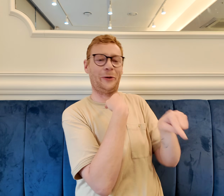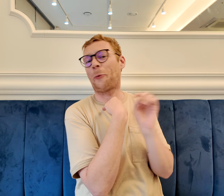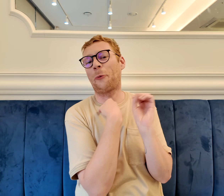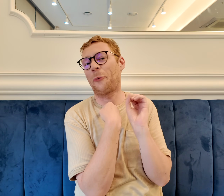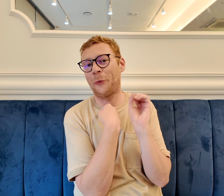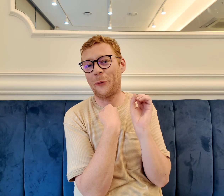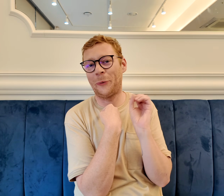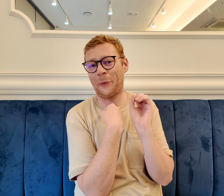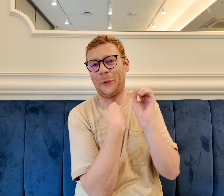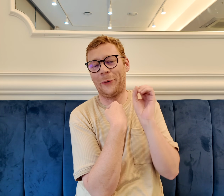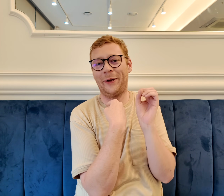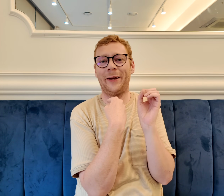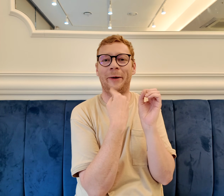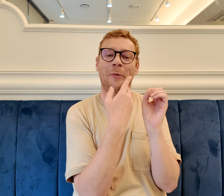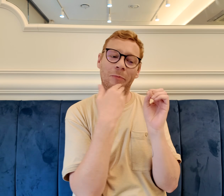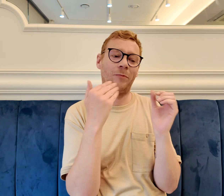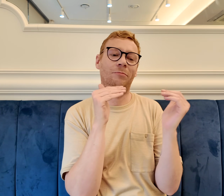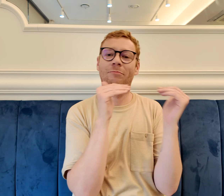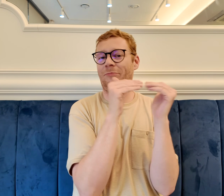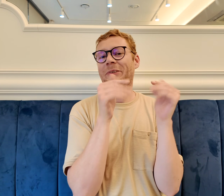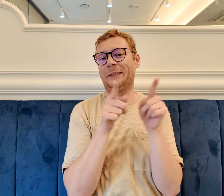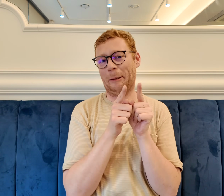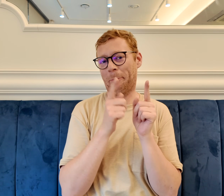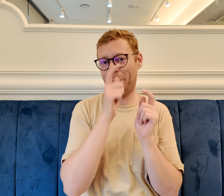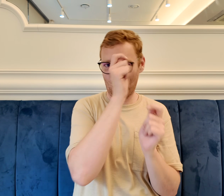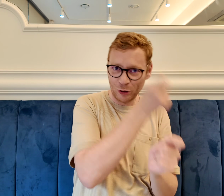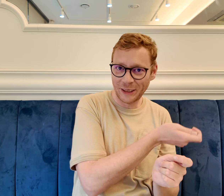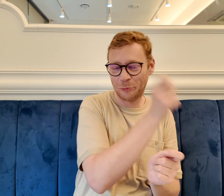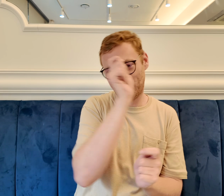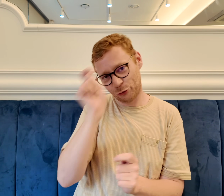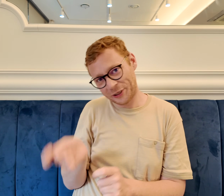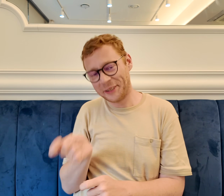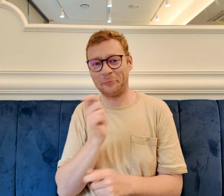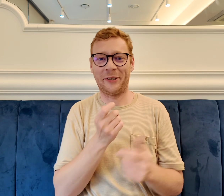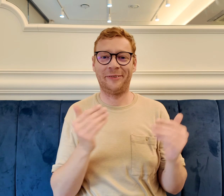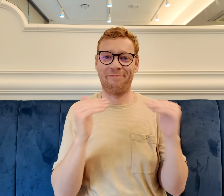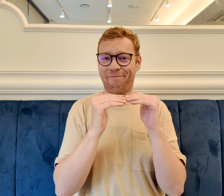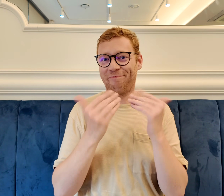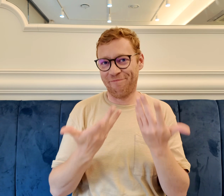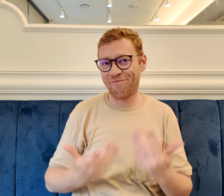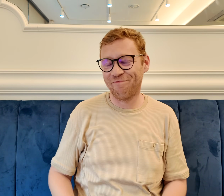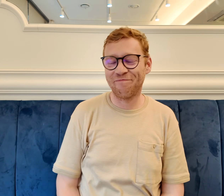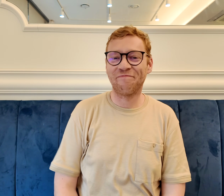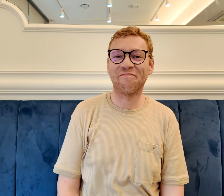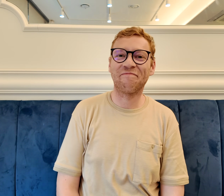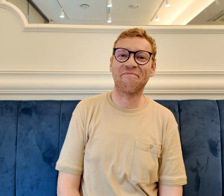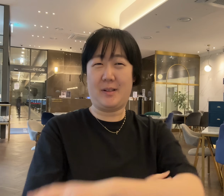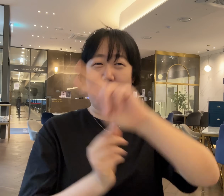However, the opposite rarely happens. I want to make it clear : we must respect each other as fellow human beings, as members of the same society.